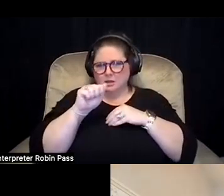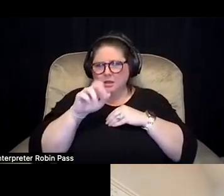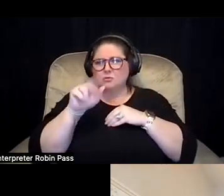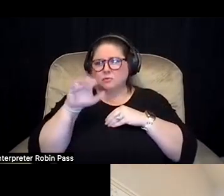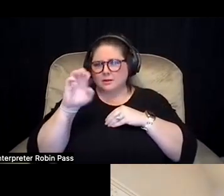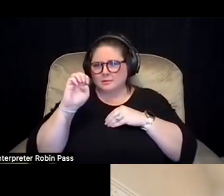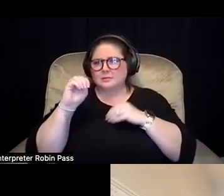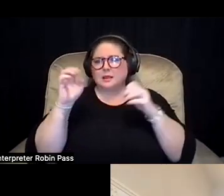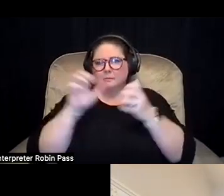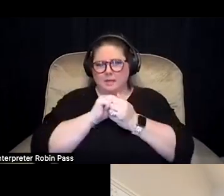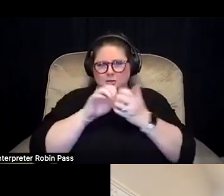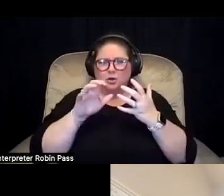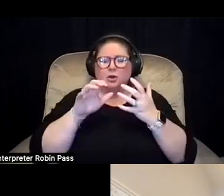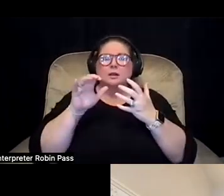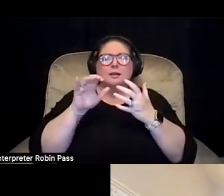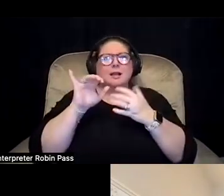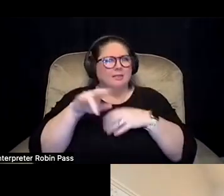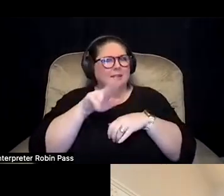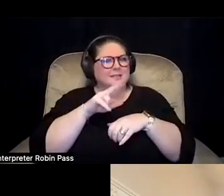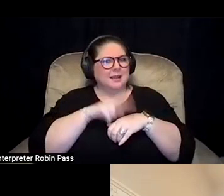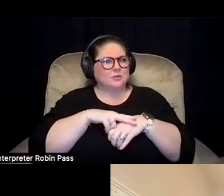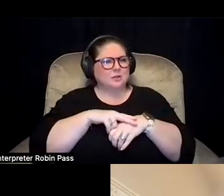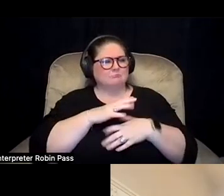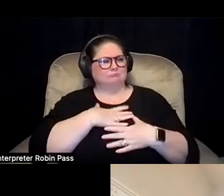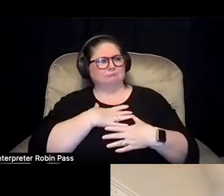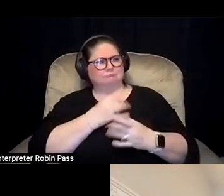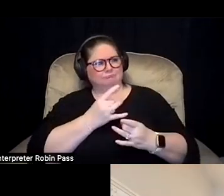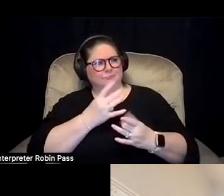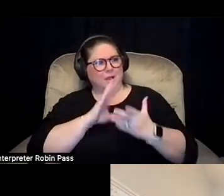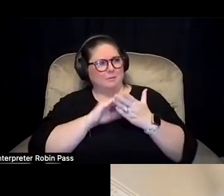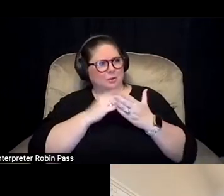think naturally sparks their in interest they feel like i'm learning something important or